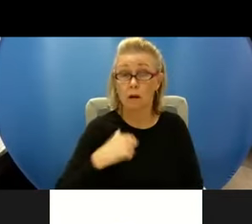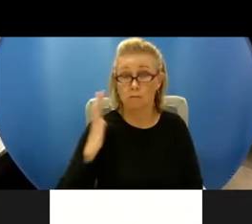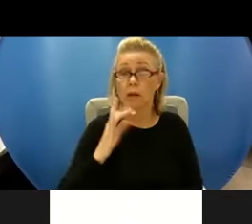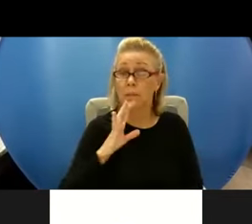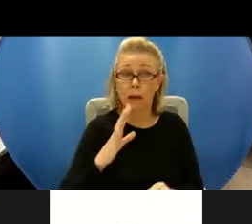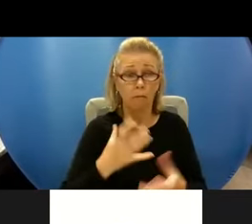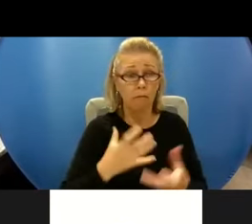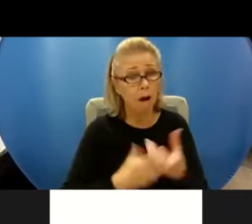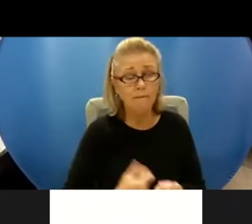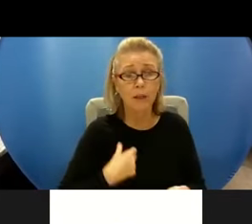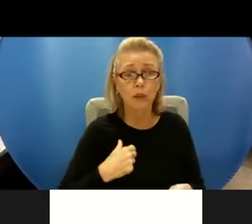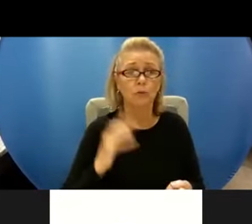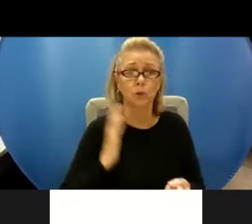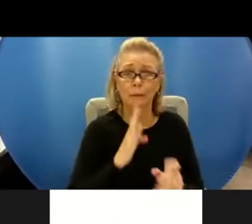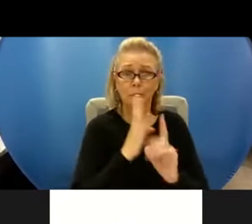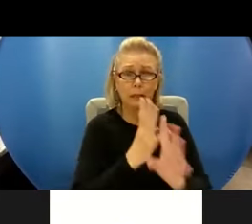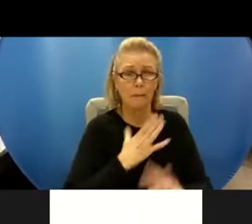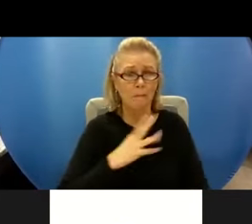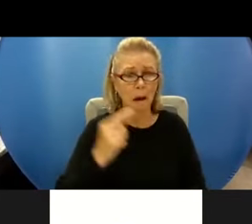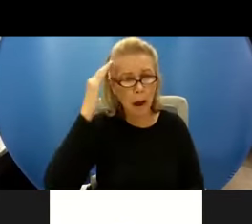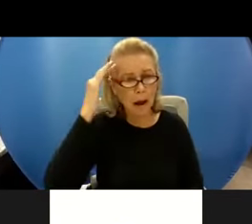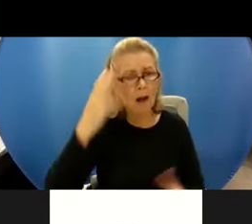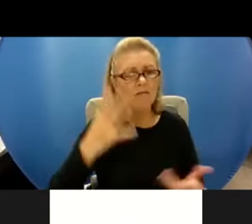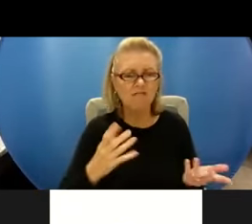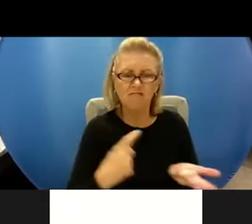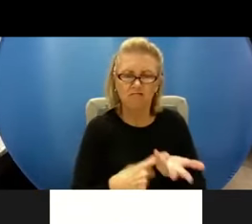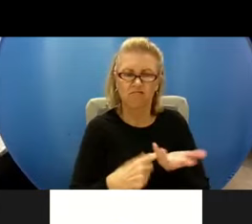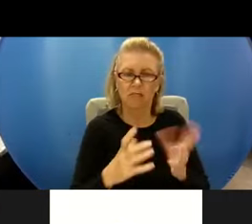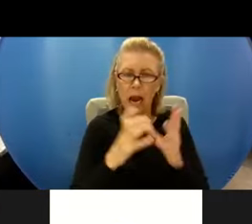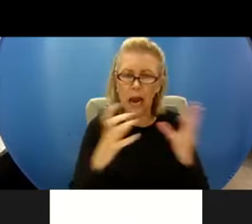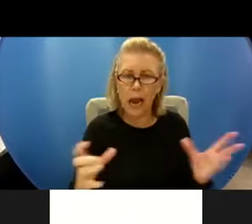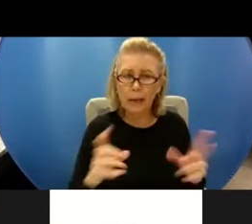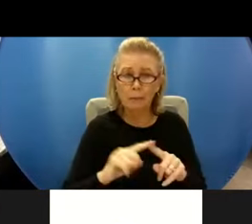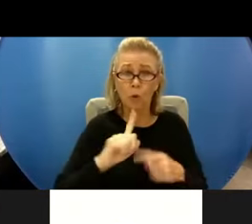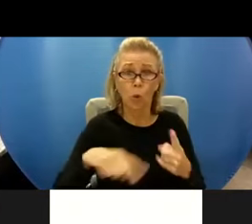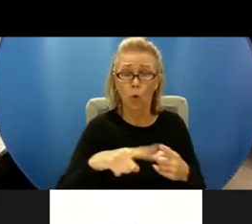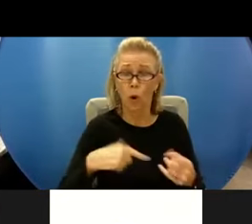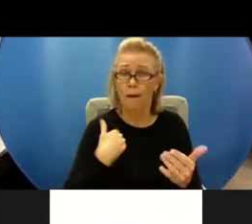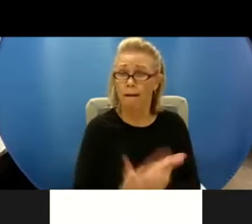and I used to participate in discussions a lot. However, when I got here everything changed.